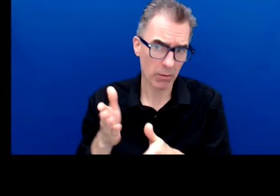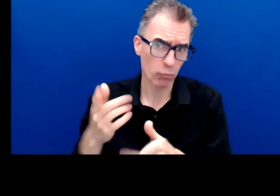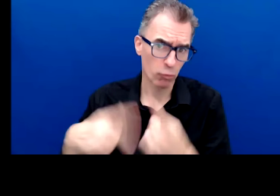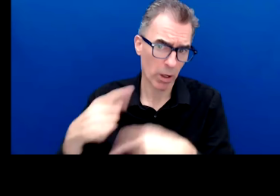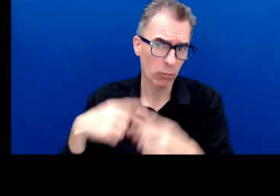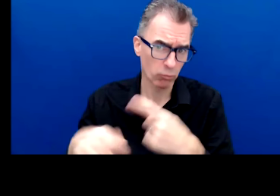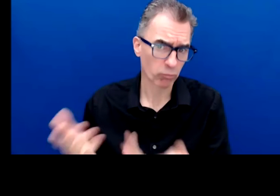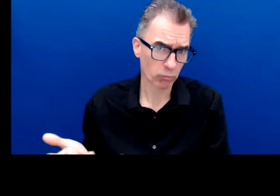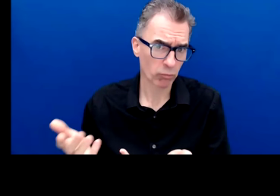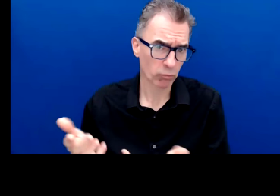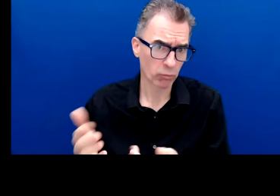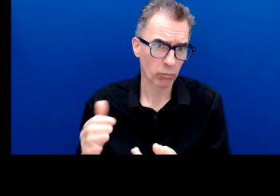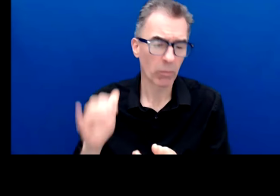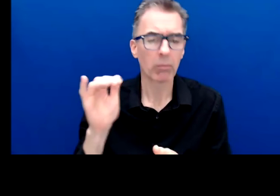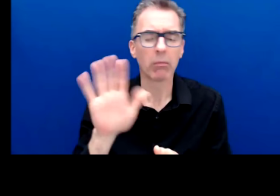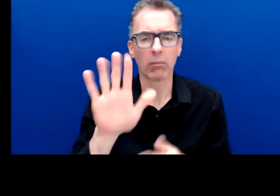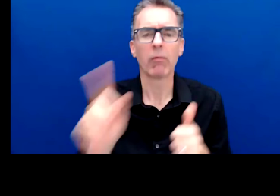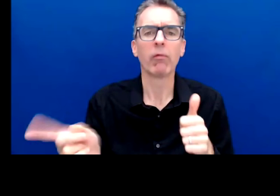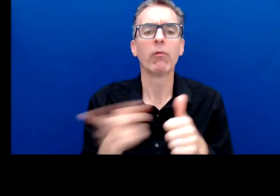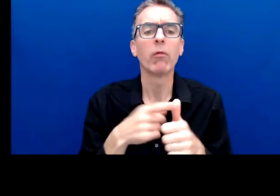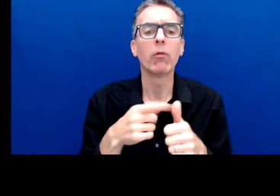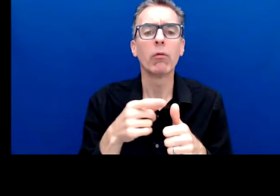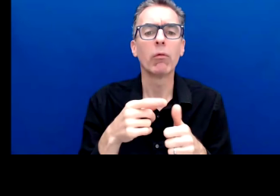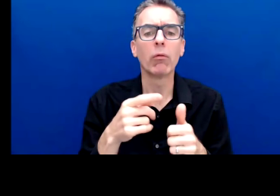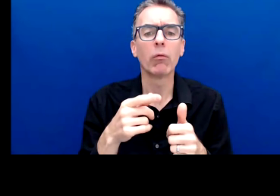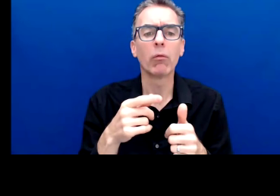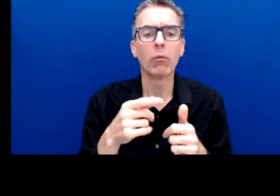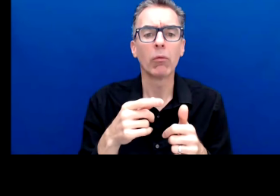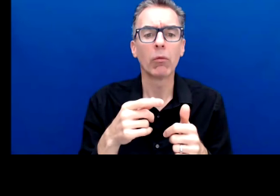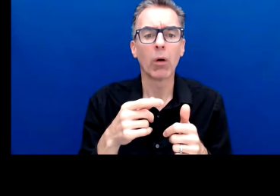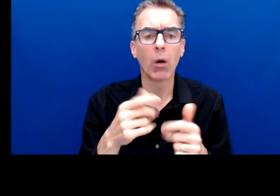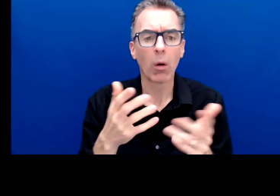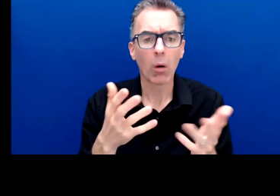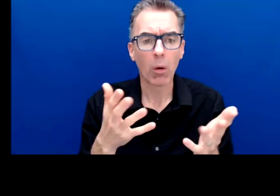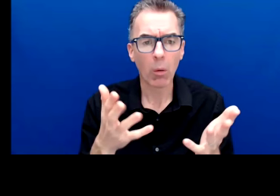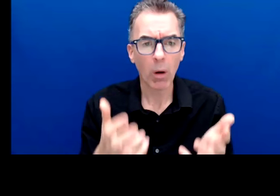the very first one, we always want to kind of go to first have that positive reinforcement for students is our kudos.